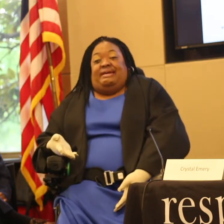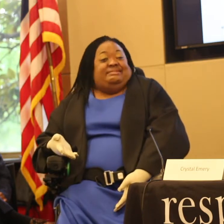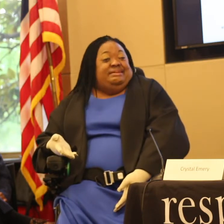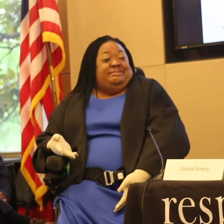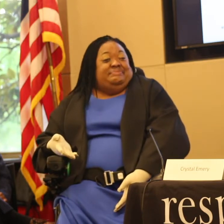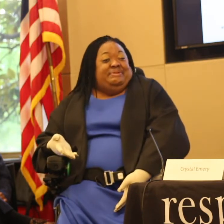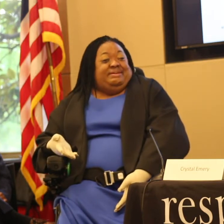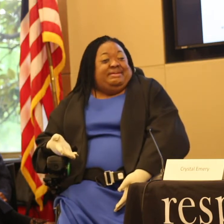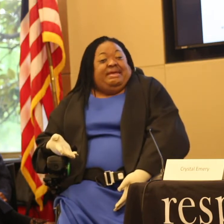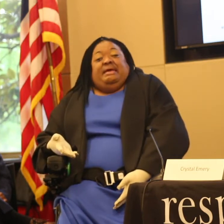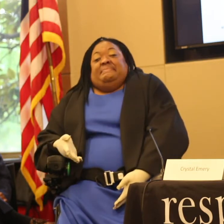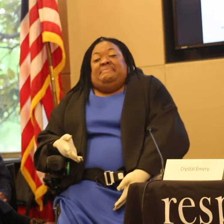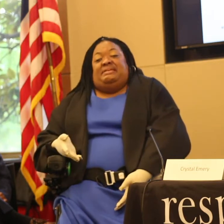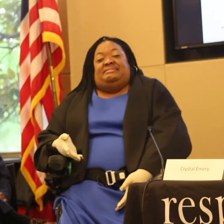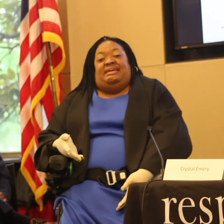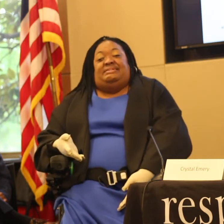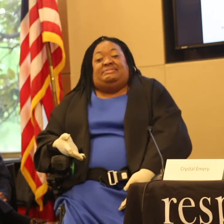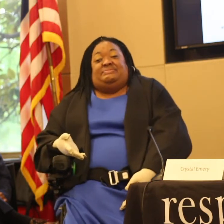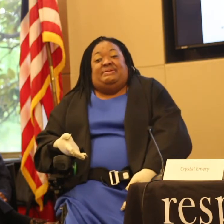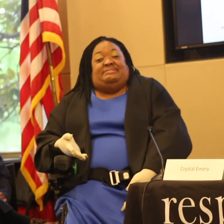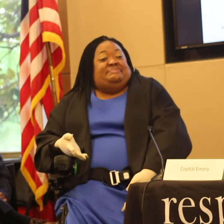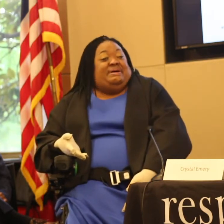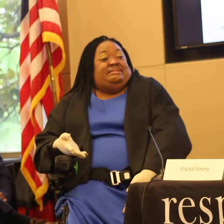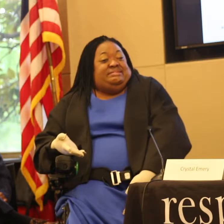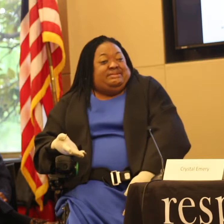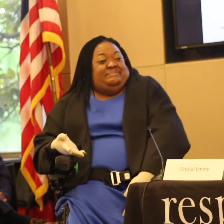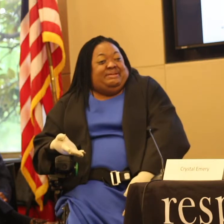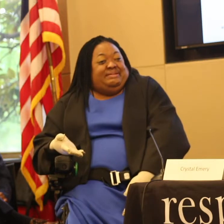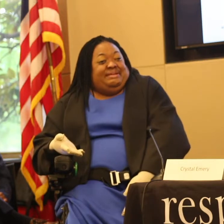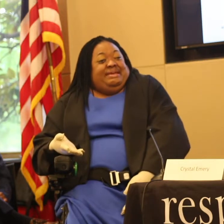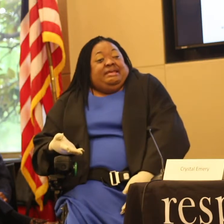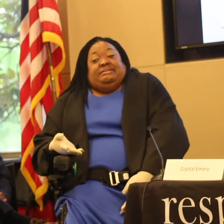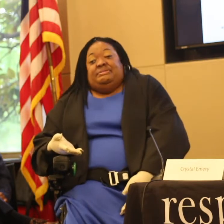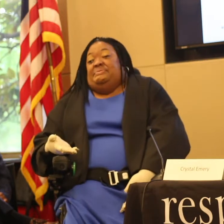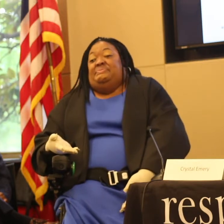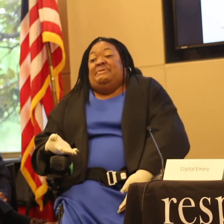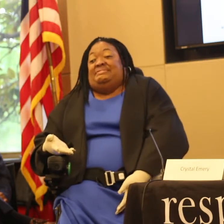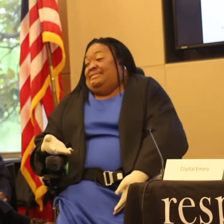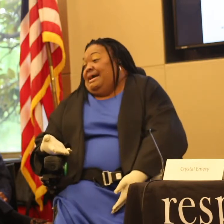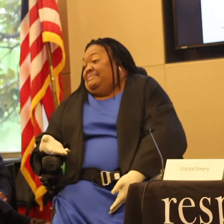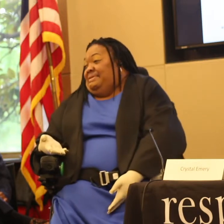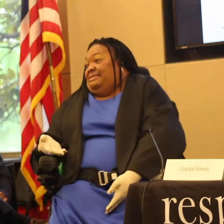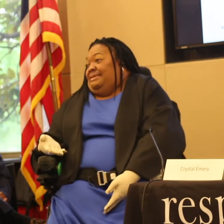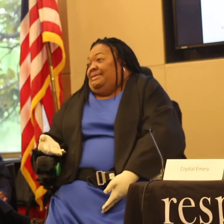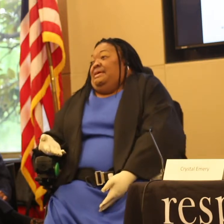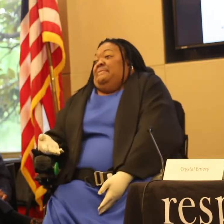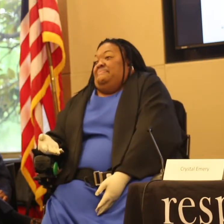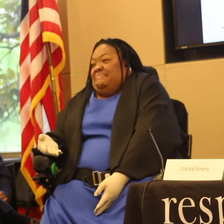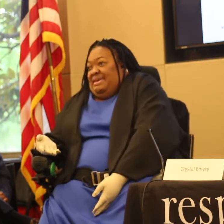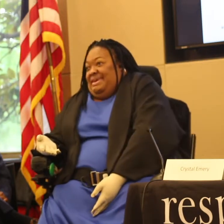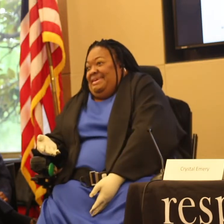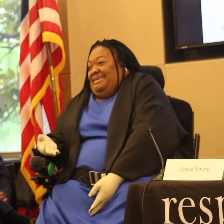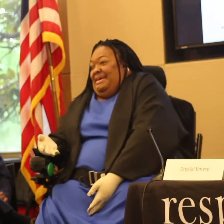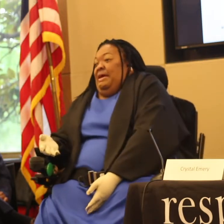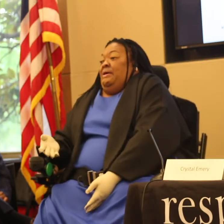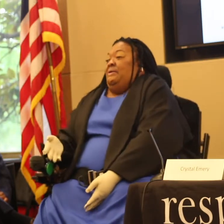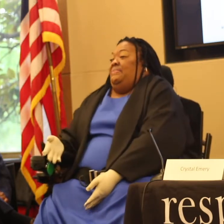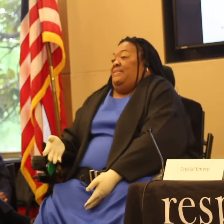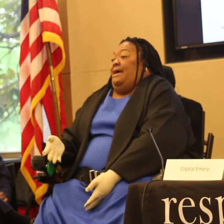at the end of the week because they destroyed somebody's chimney so who was the liability